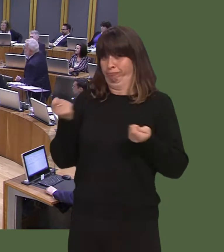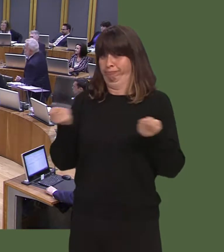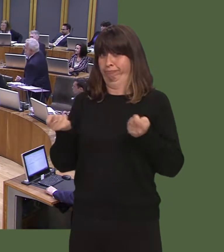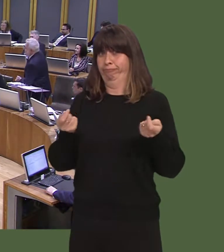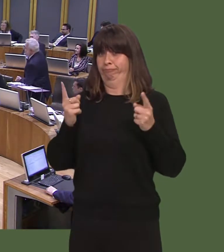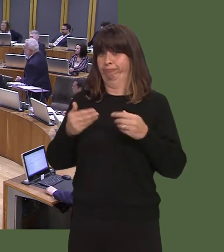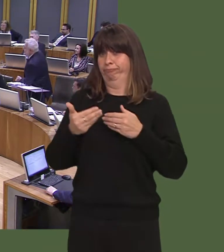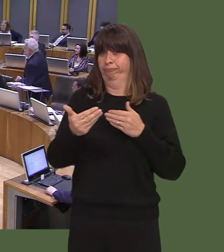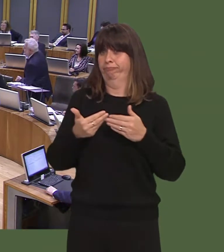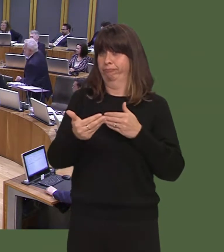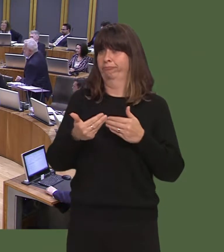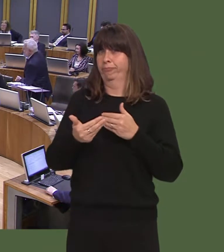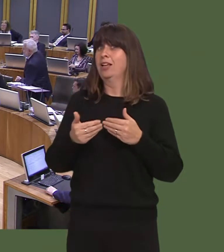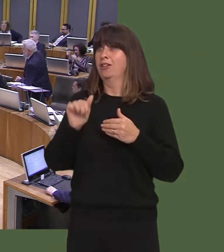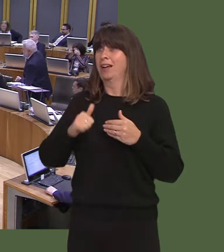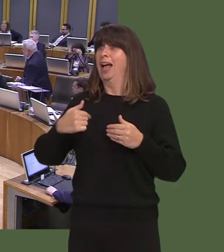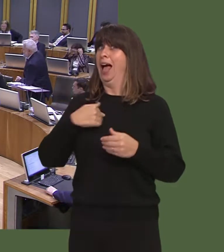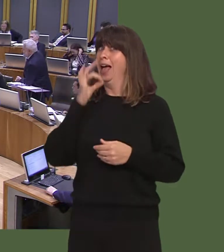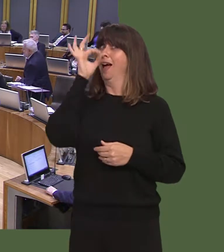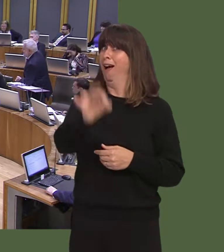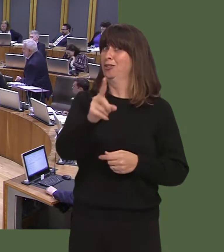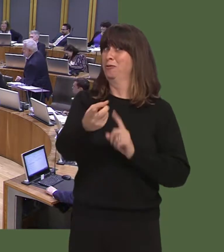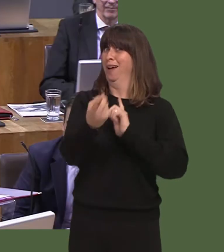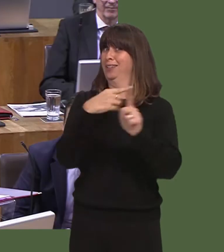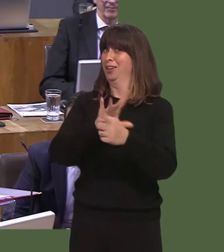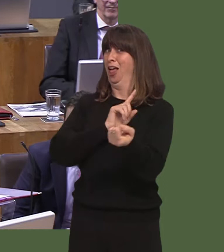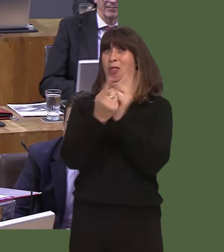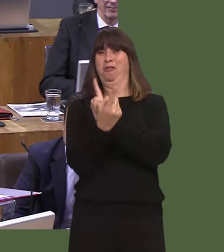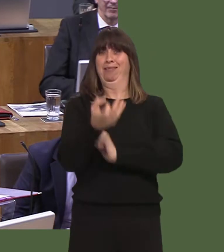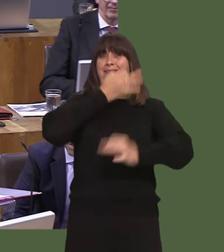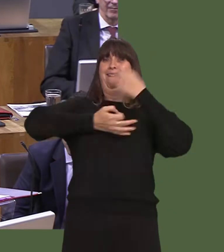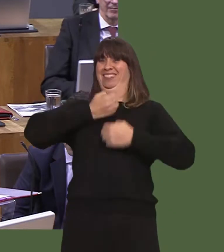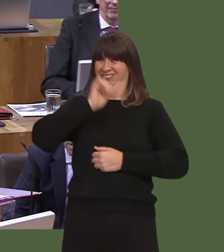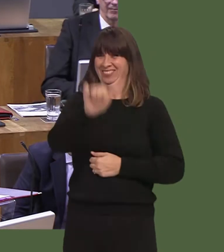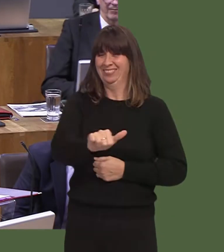of trade: I ask the questions and you give the answers. It's your record that's under the focus here.